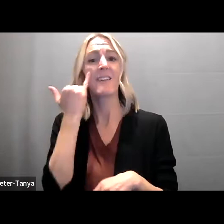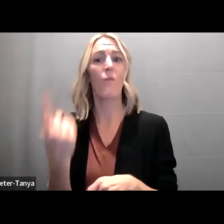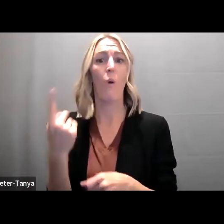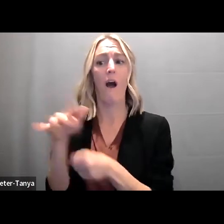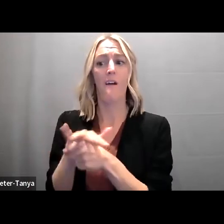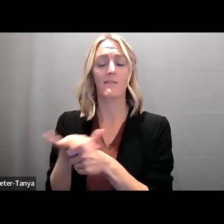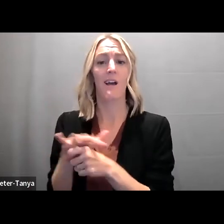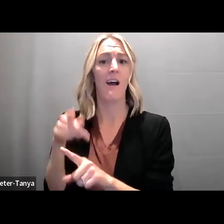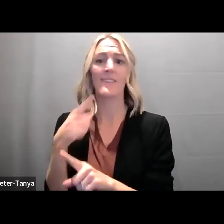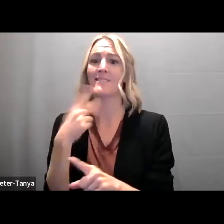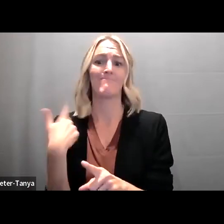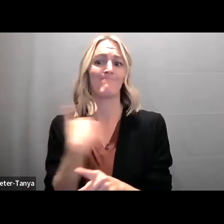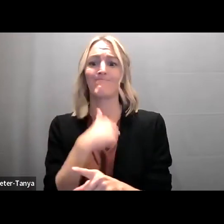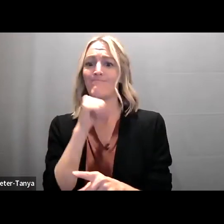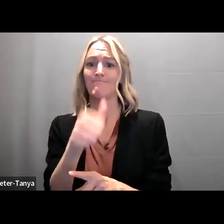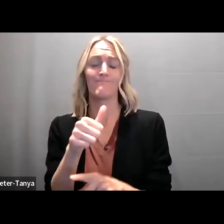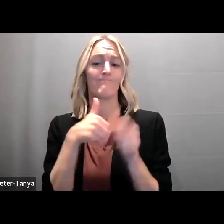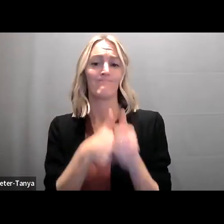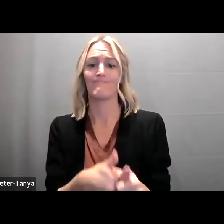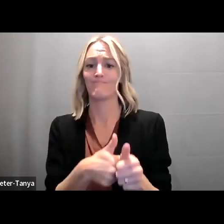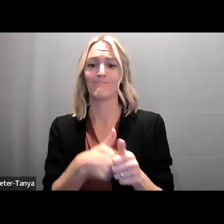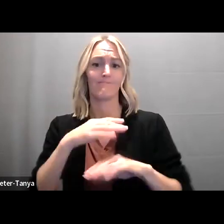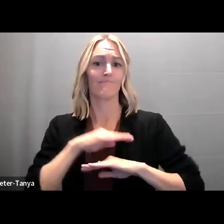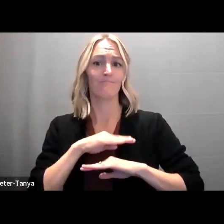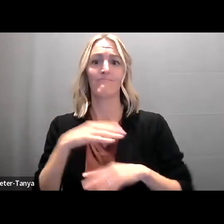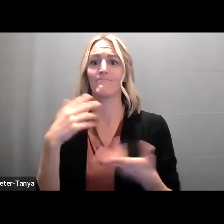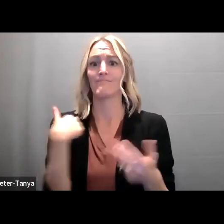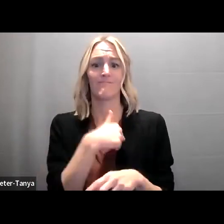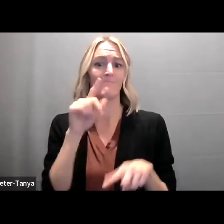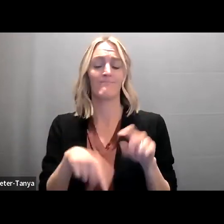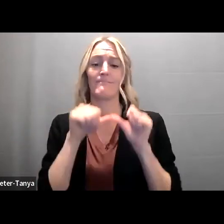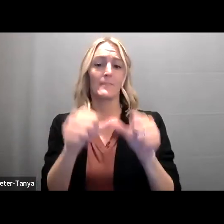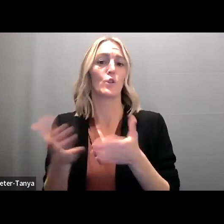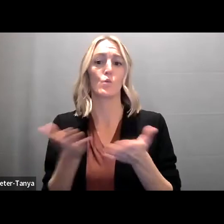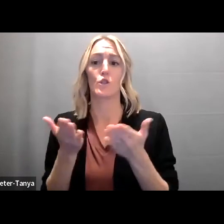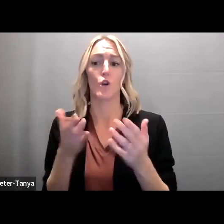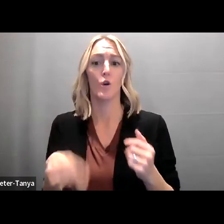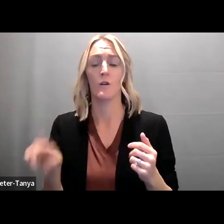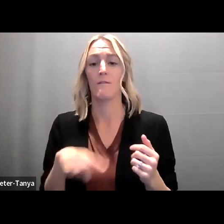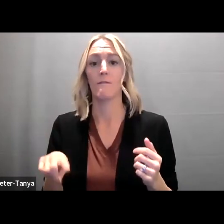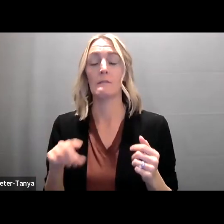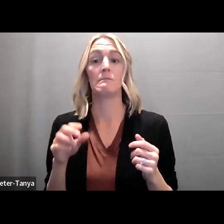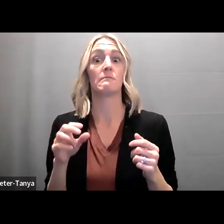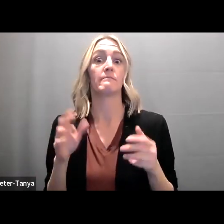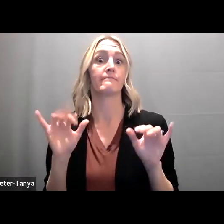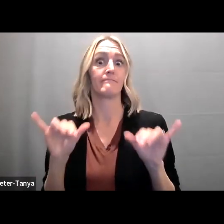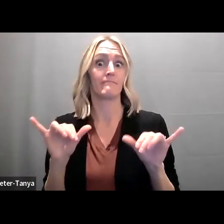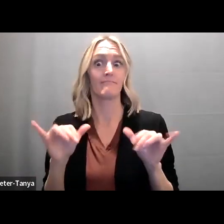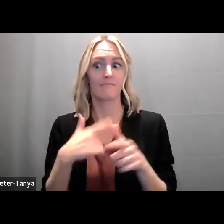have to transition folks out of here we can't continue to serve them. Oh crap, what what happens then?